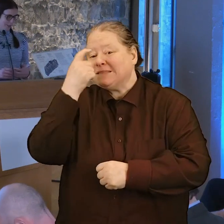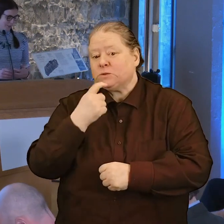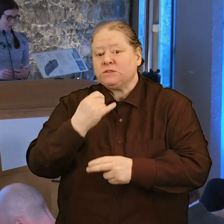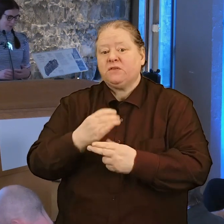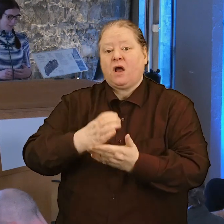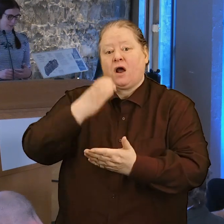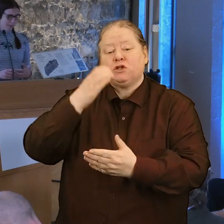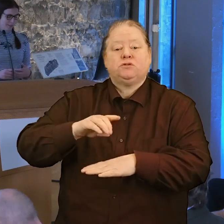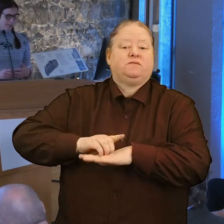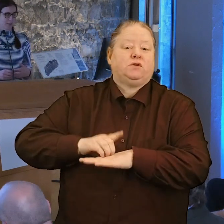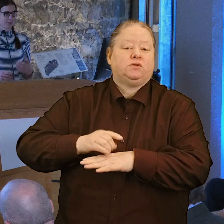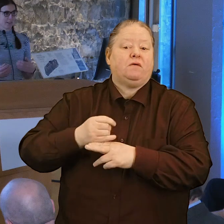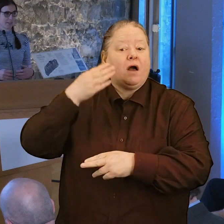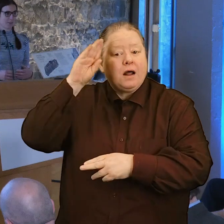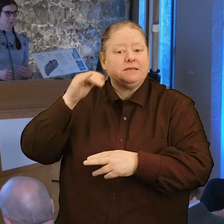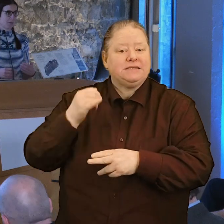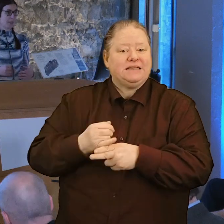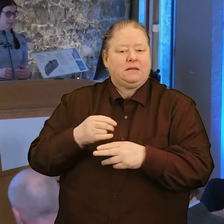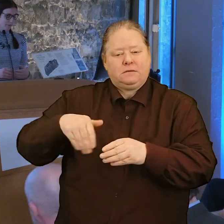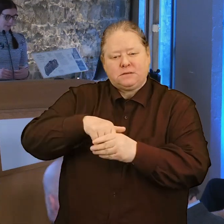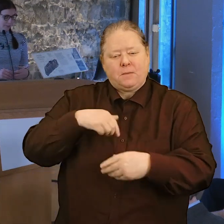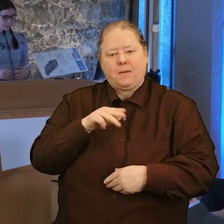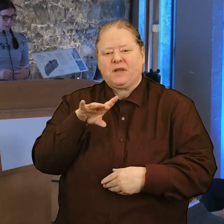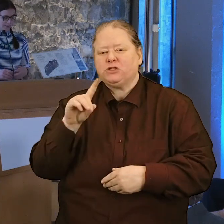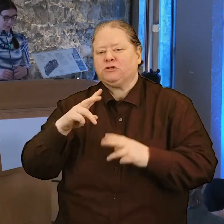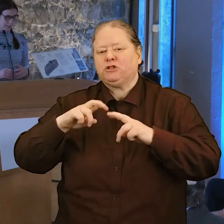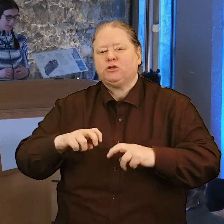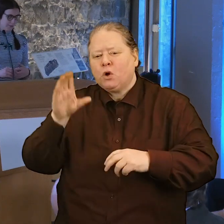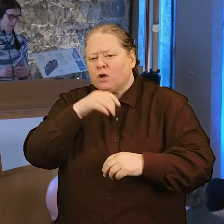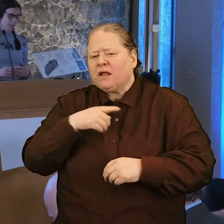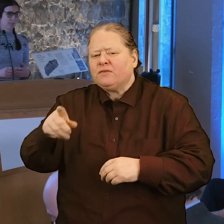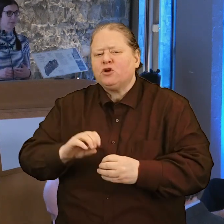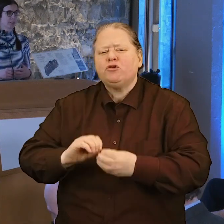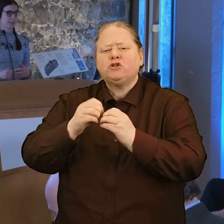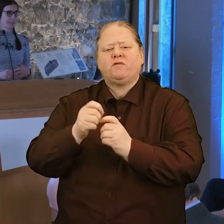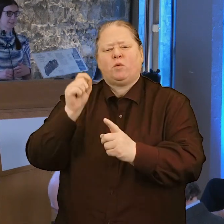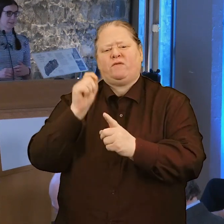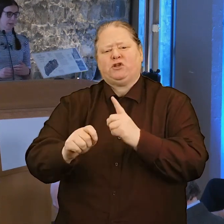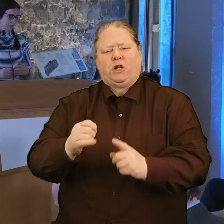Physicians of Ireland in the context of my PhD research, which is looking at the creation of professional identity by the